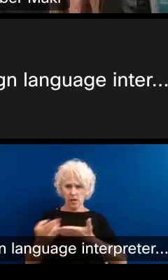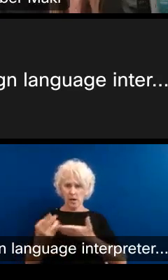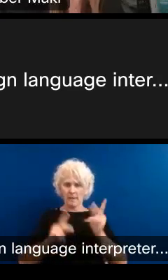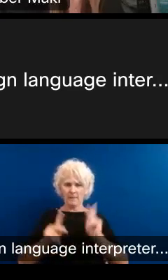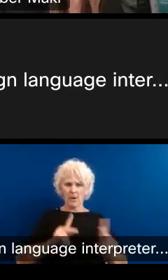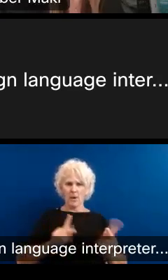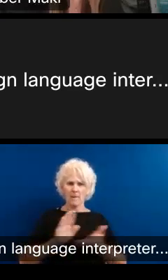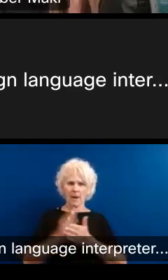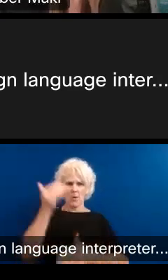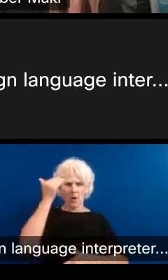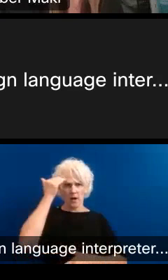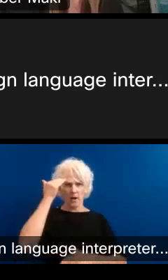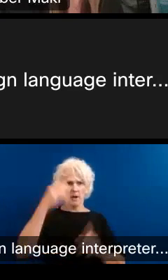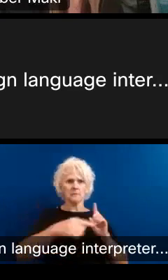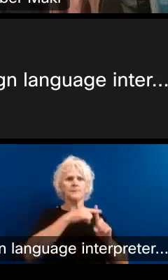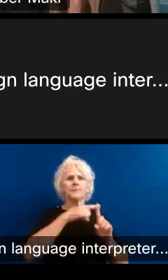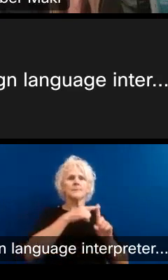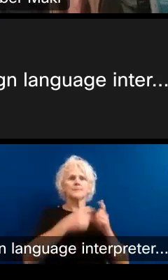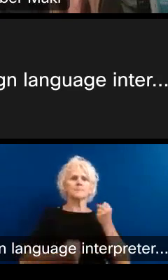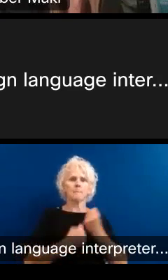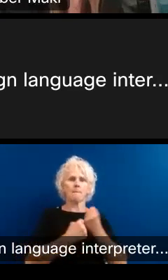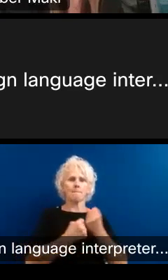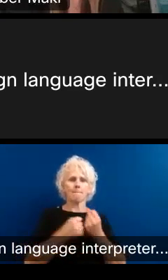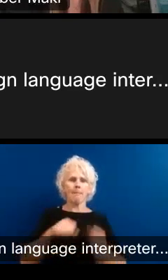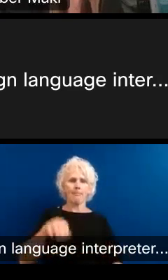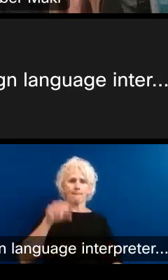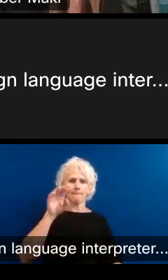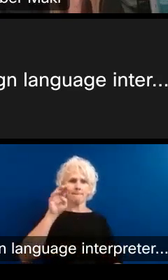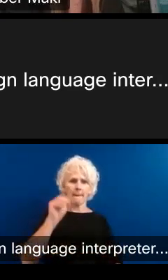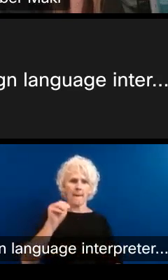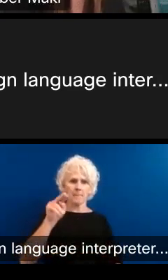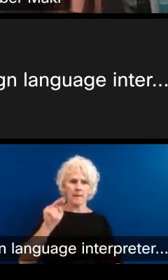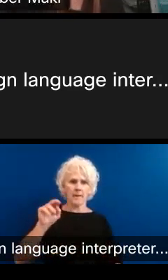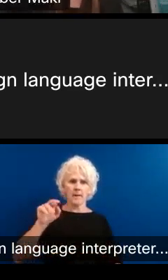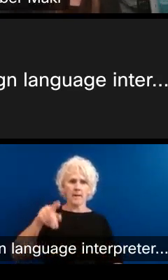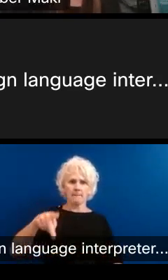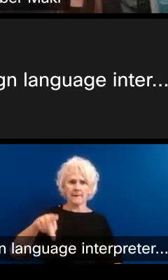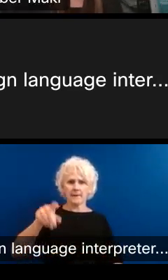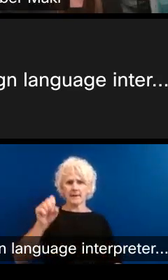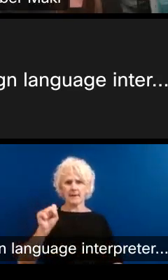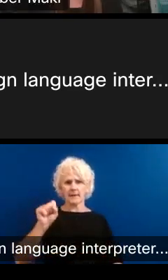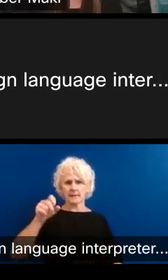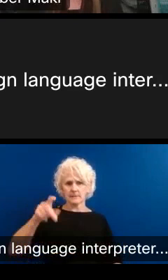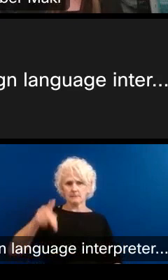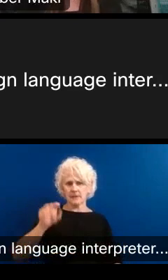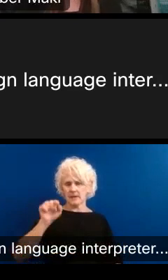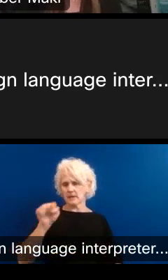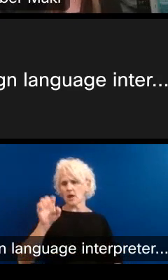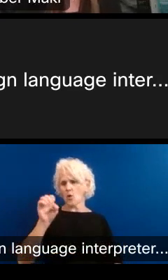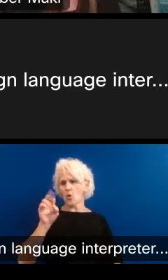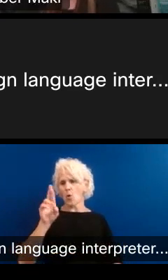the positive supports Minnesota MN psp.org that was work between the Disability Services Division